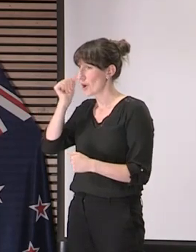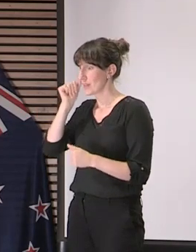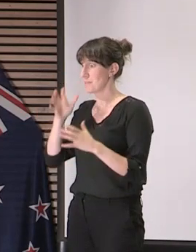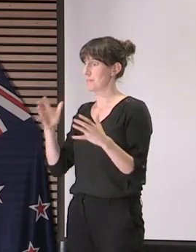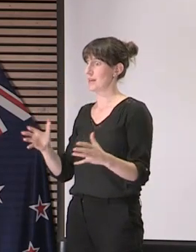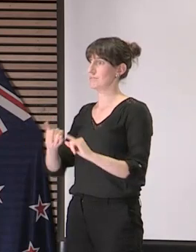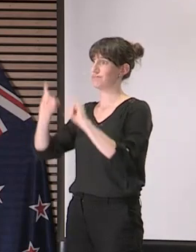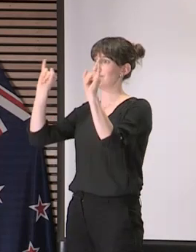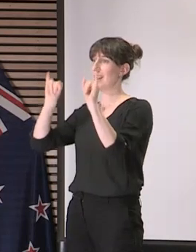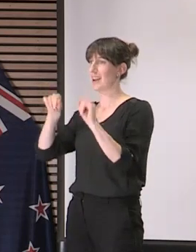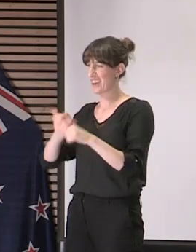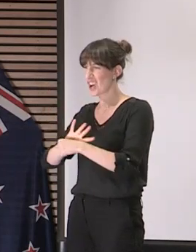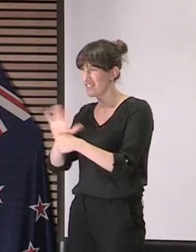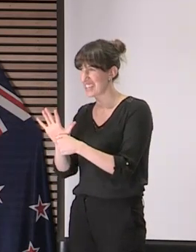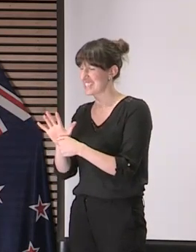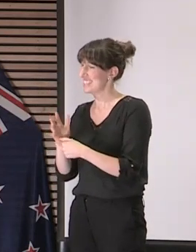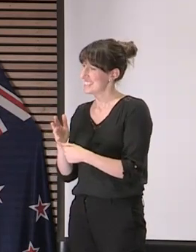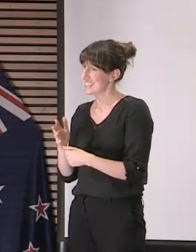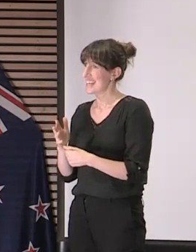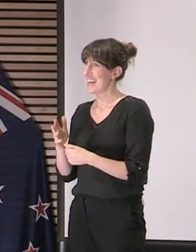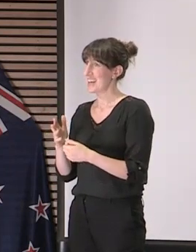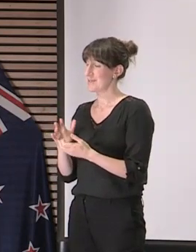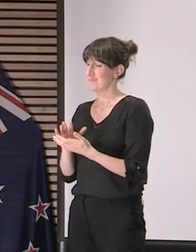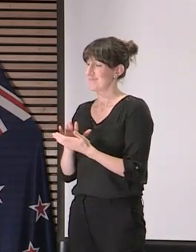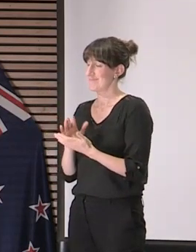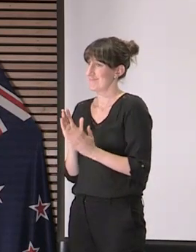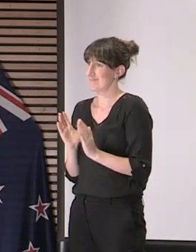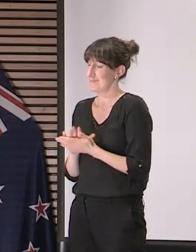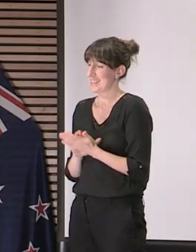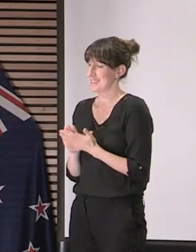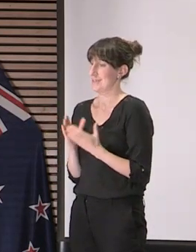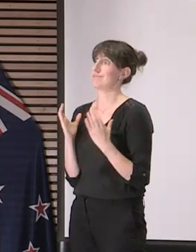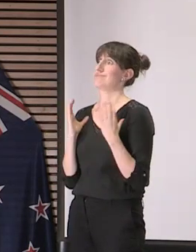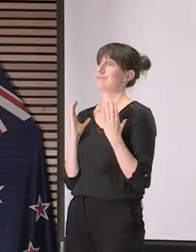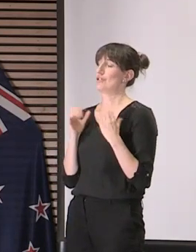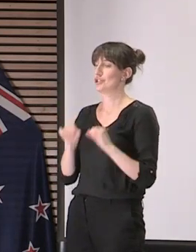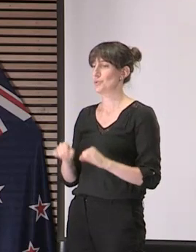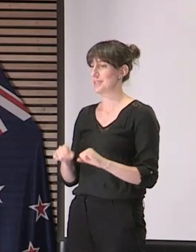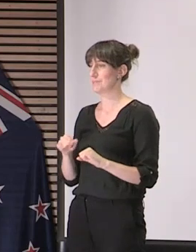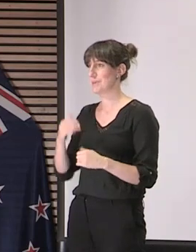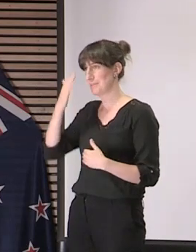mental health space, a big event like this, it does create additional pressure for young people and schools will